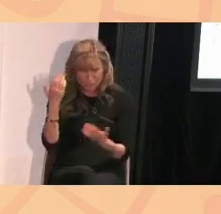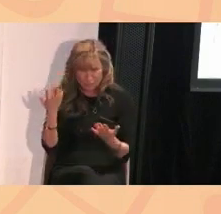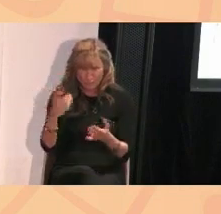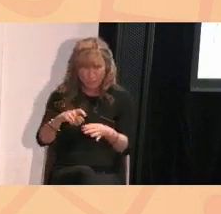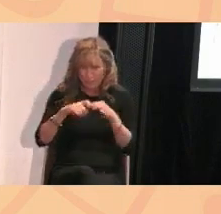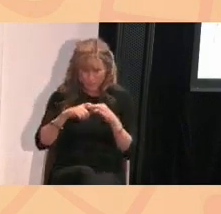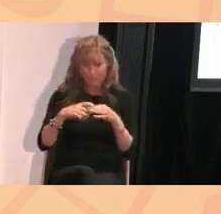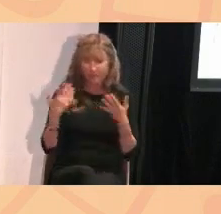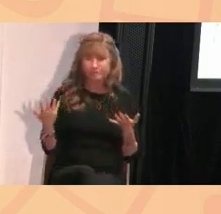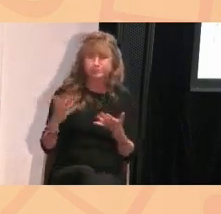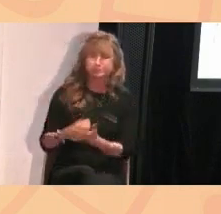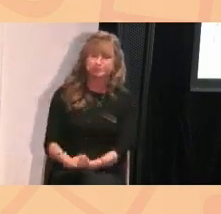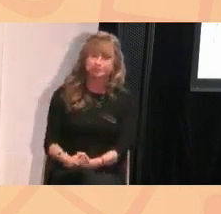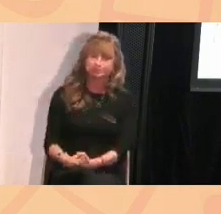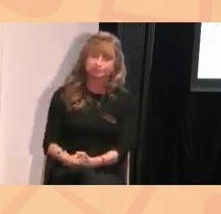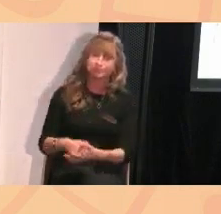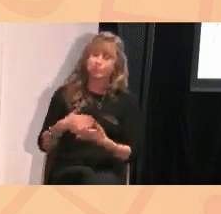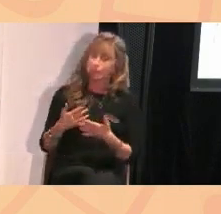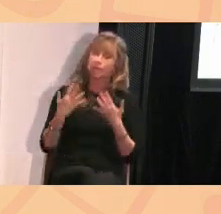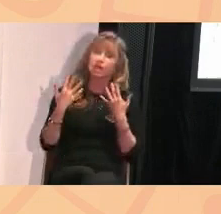have a museum that's about contemporary art?